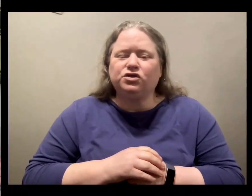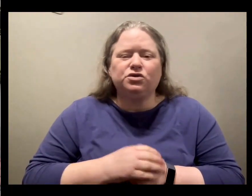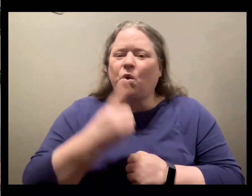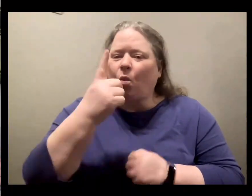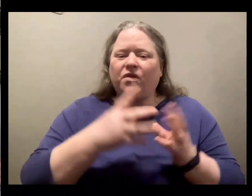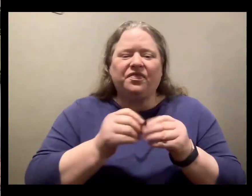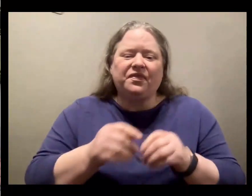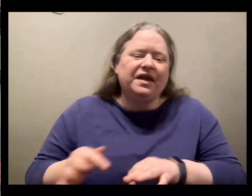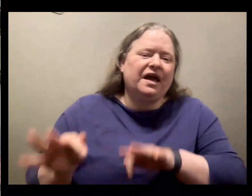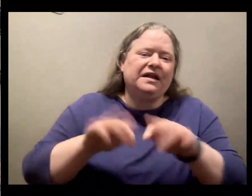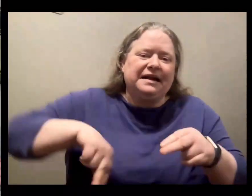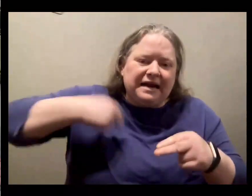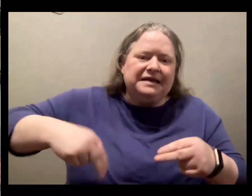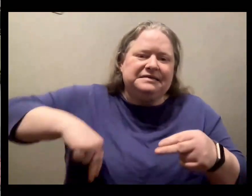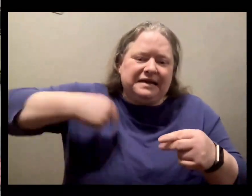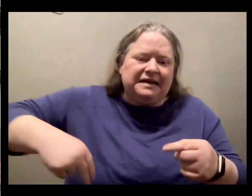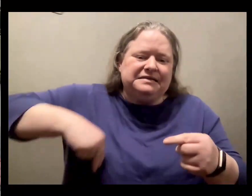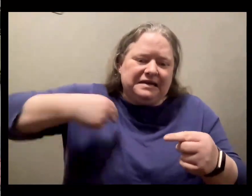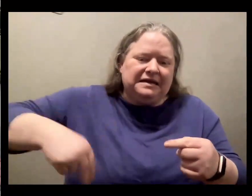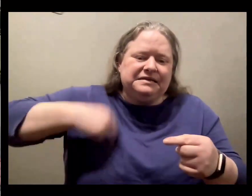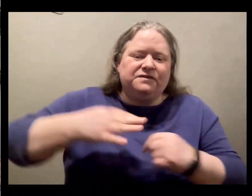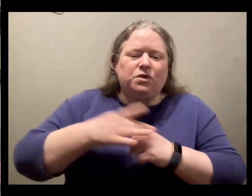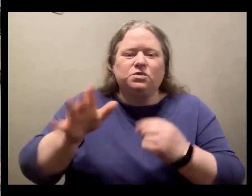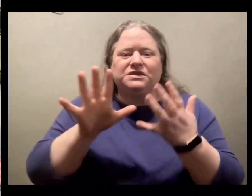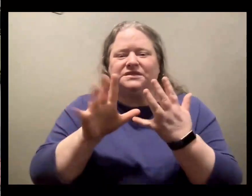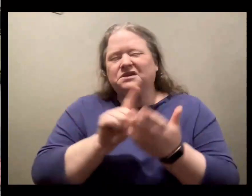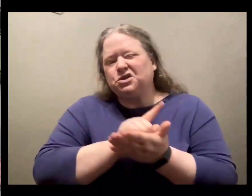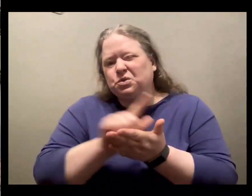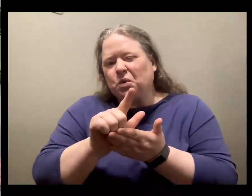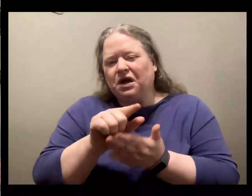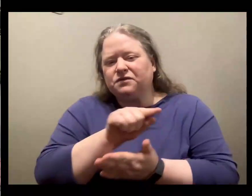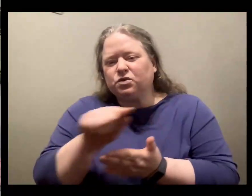It was just one thing after another for those 12 to 14 days.